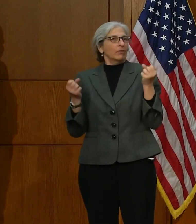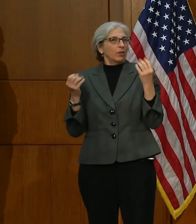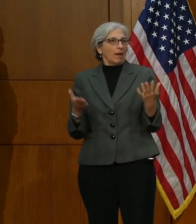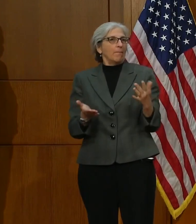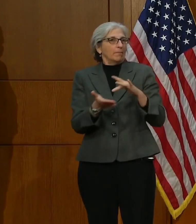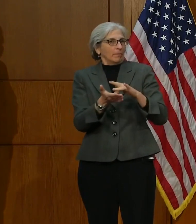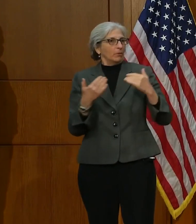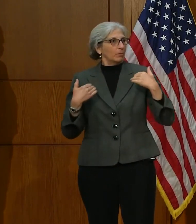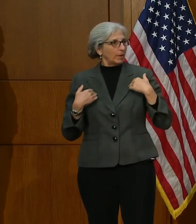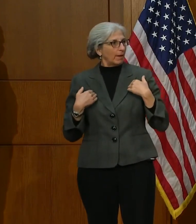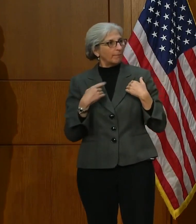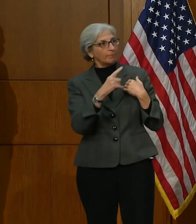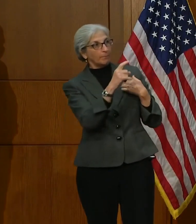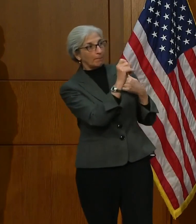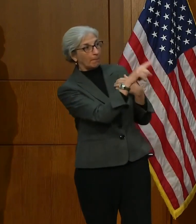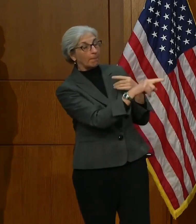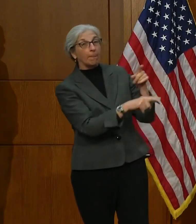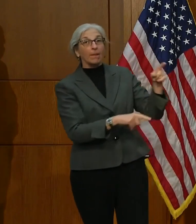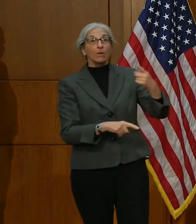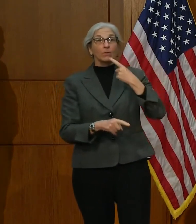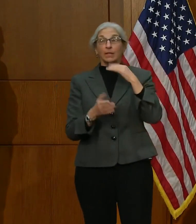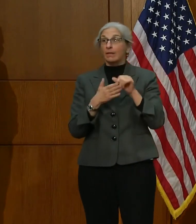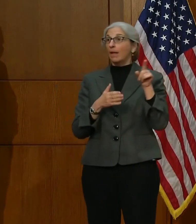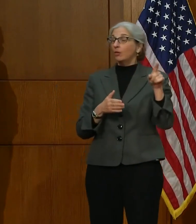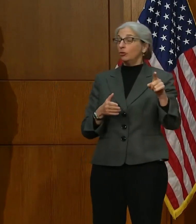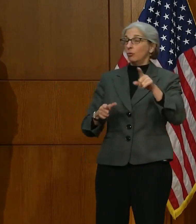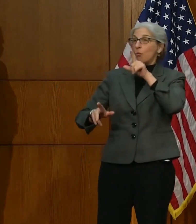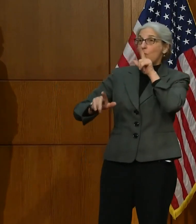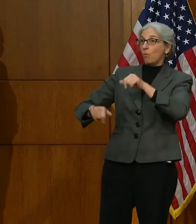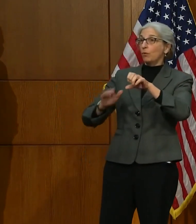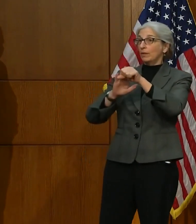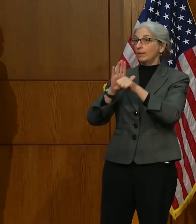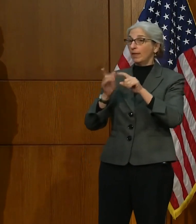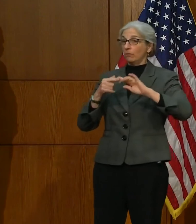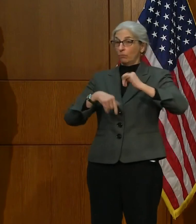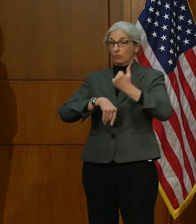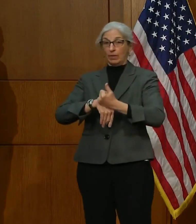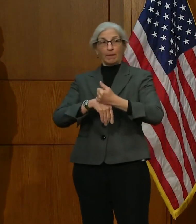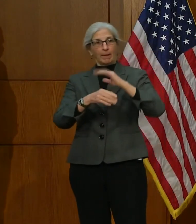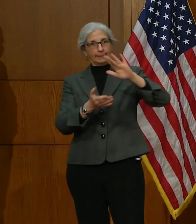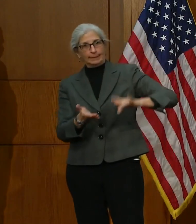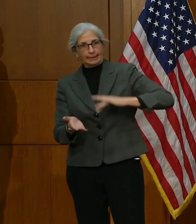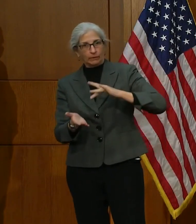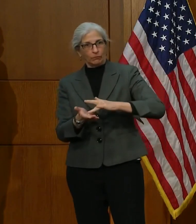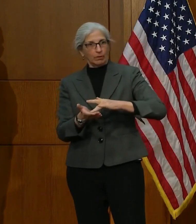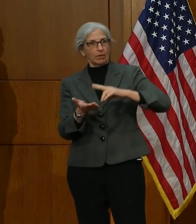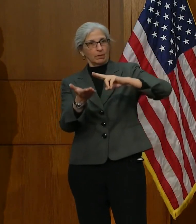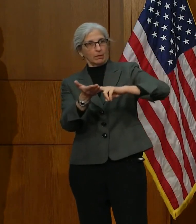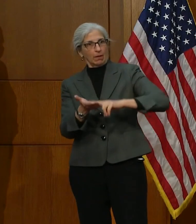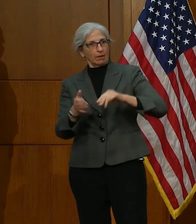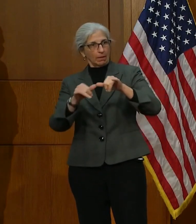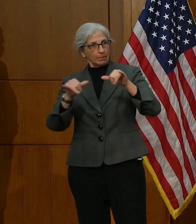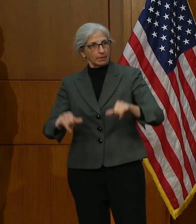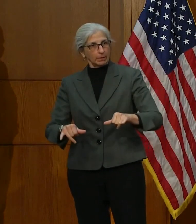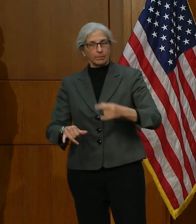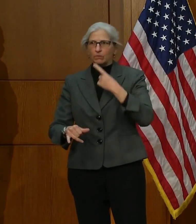INVENTORY. ERECTING THE STATE